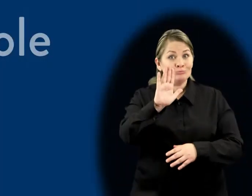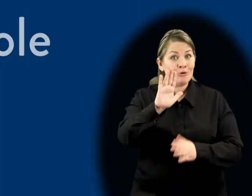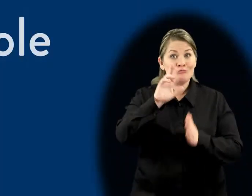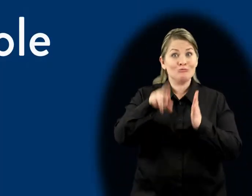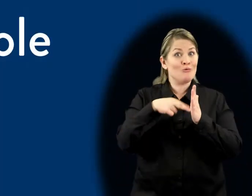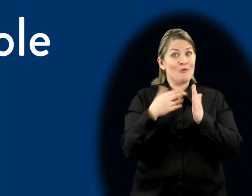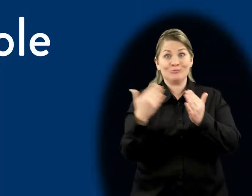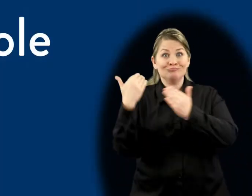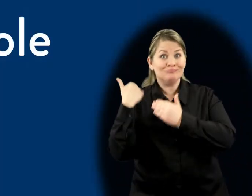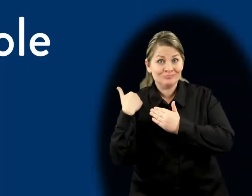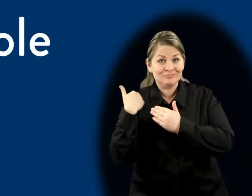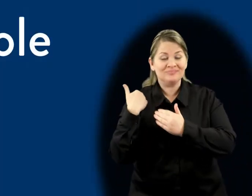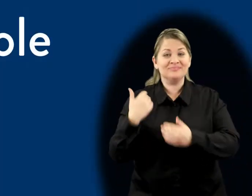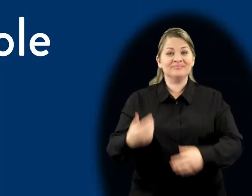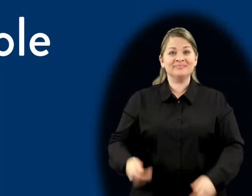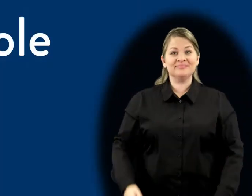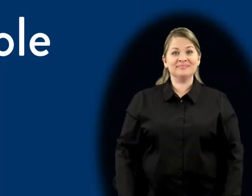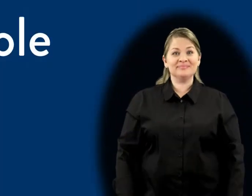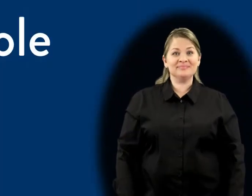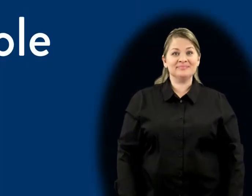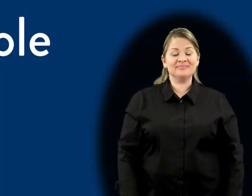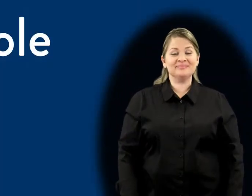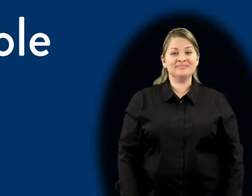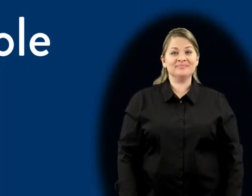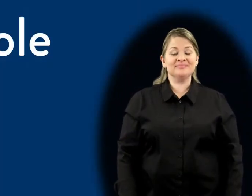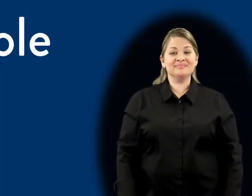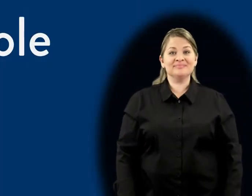Your role.